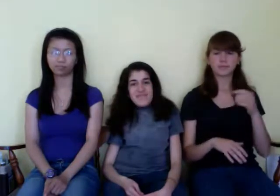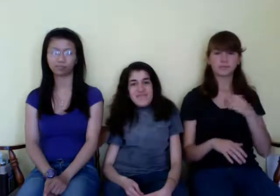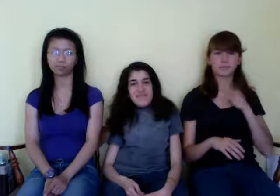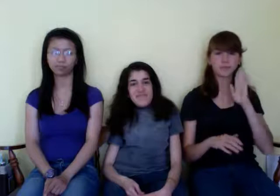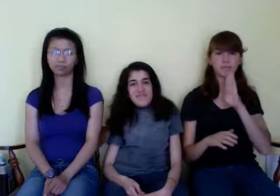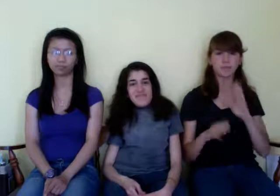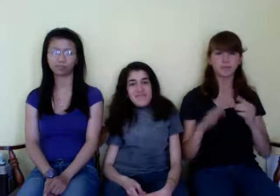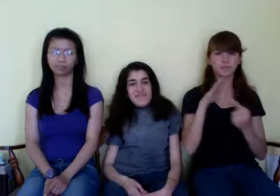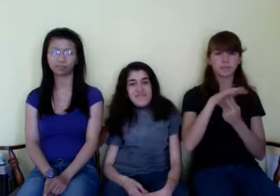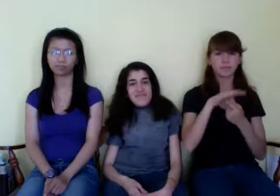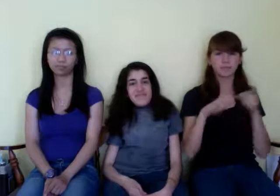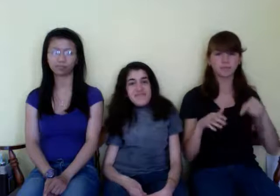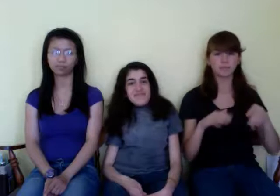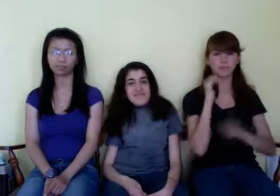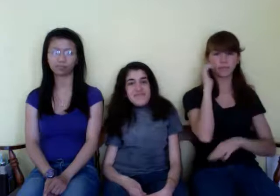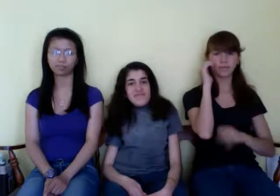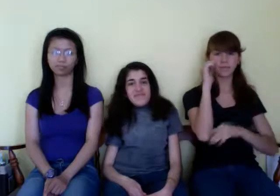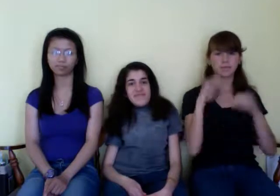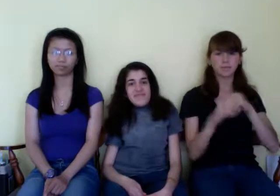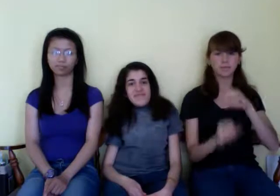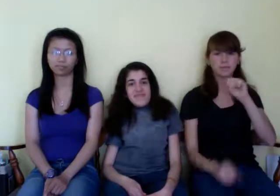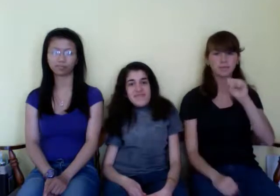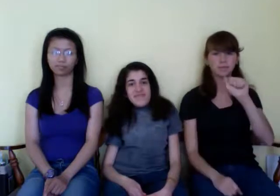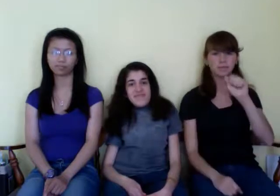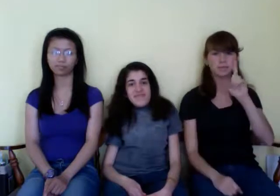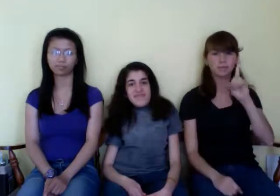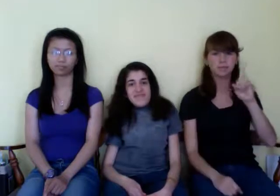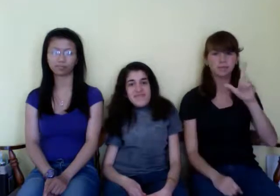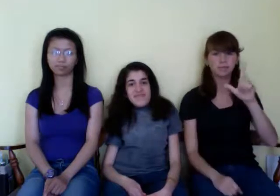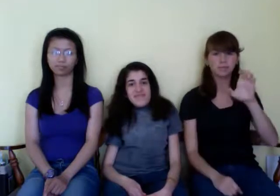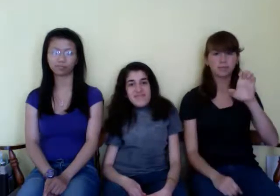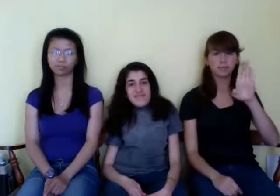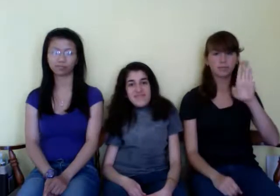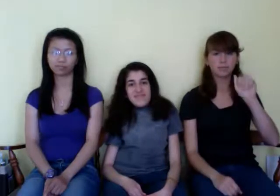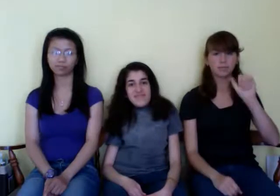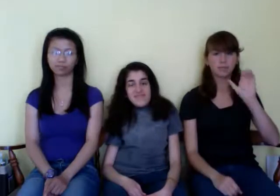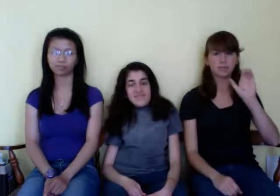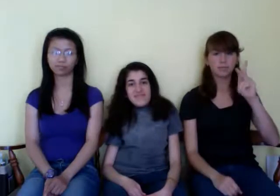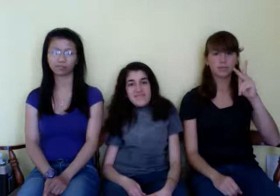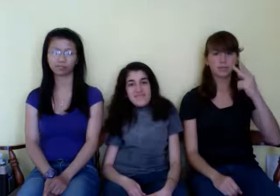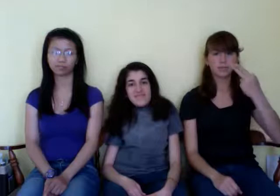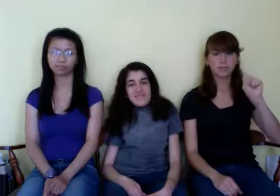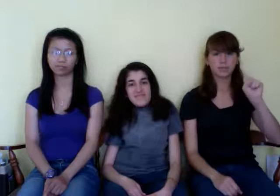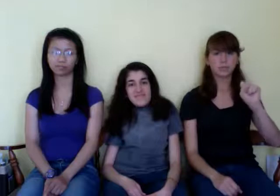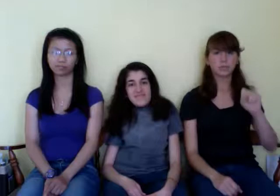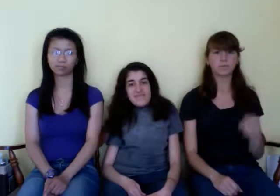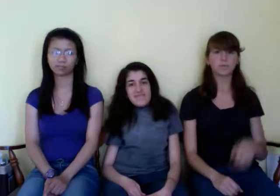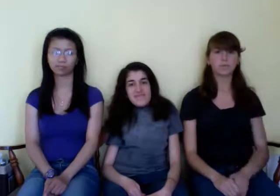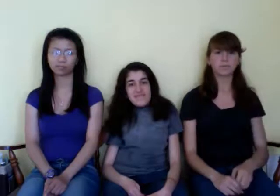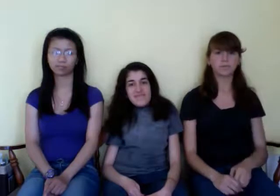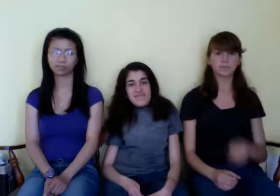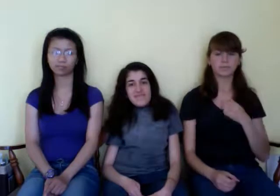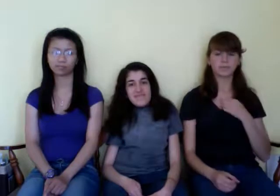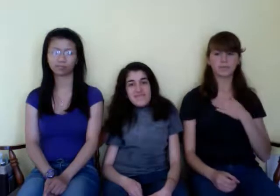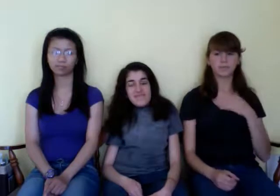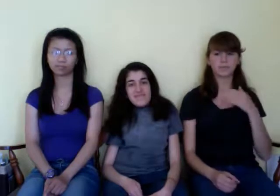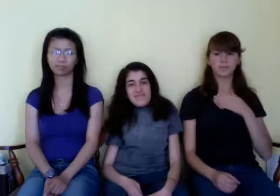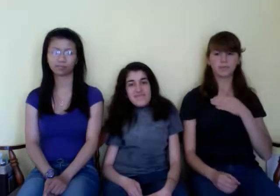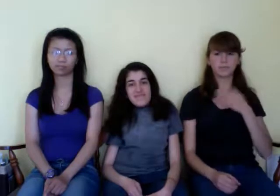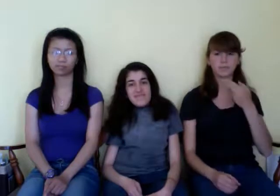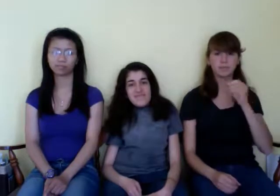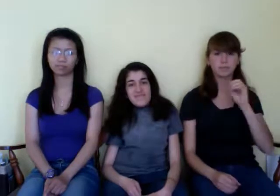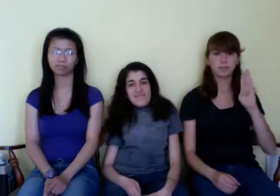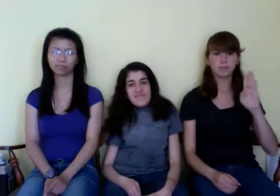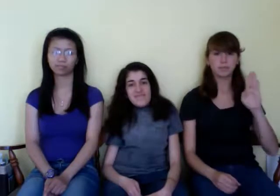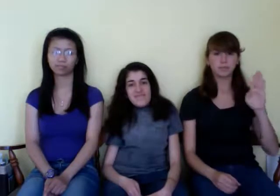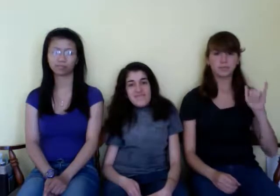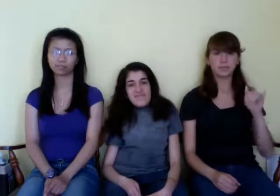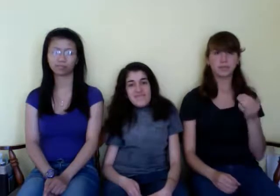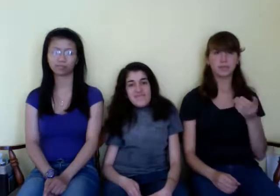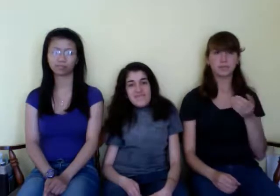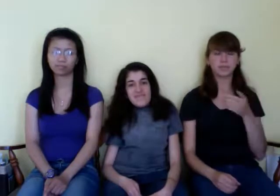I will be a freshman this fall at Saddleback High School.